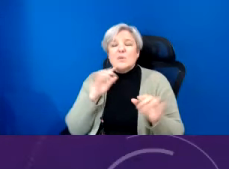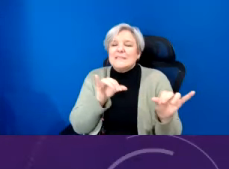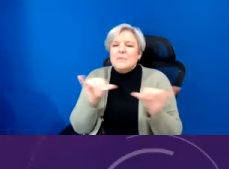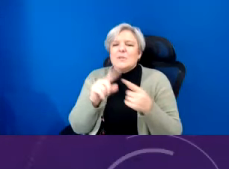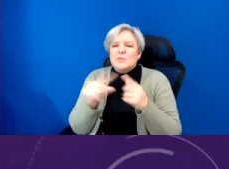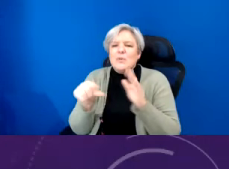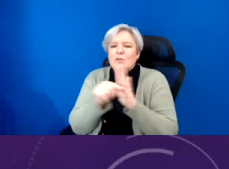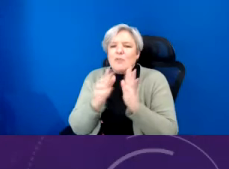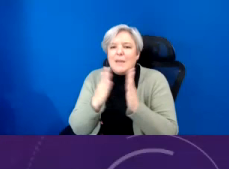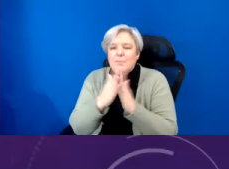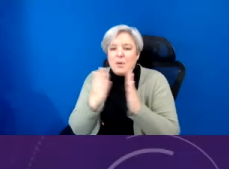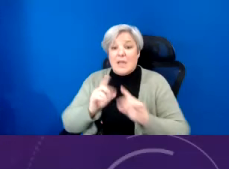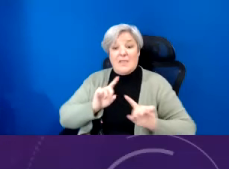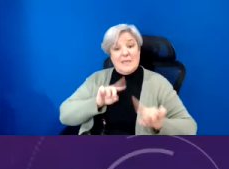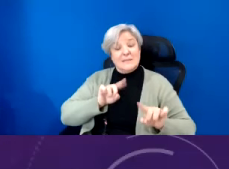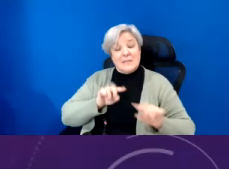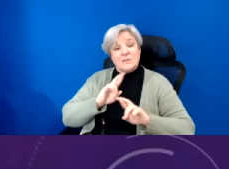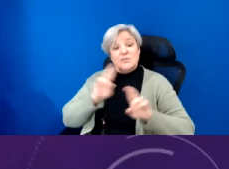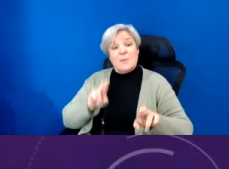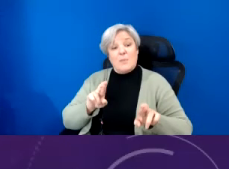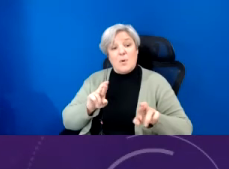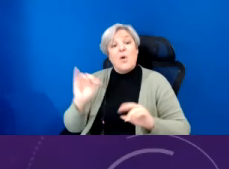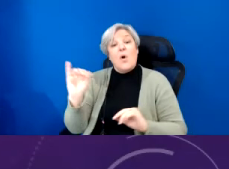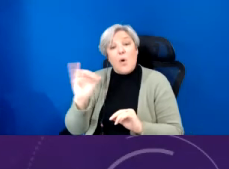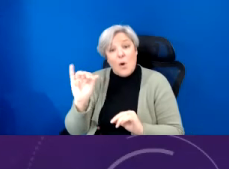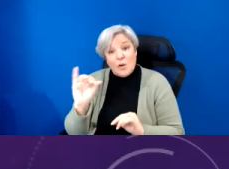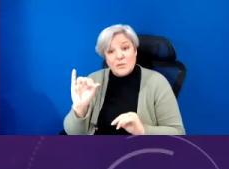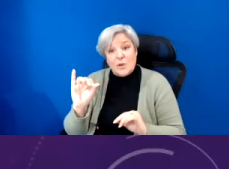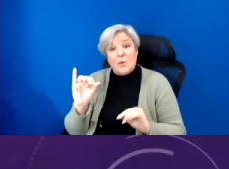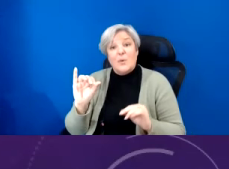the attendance report is also saved as CSV file